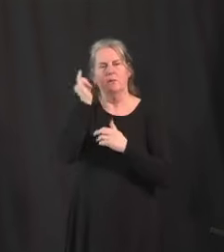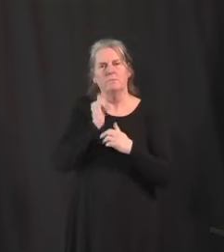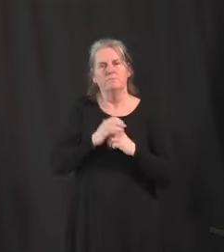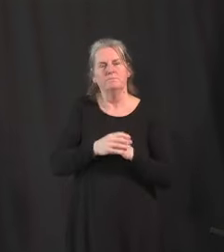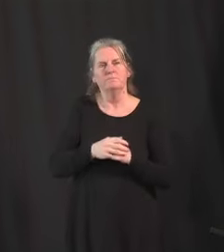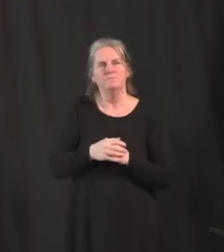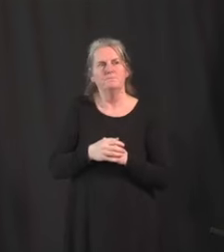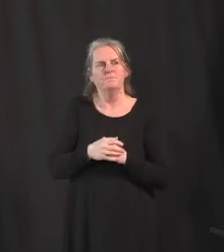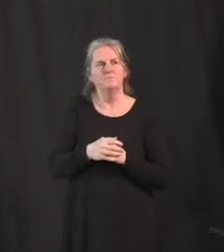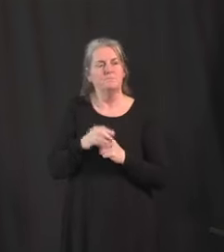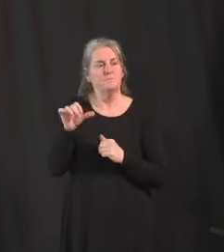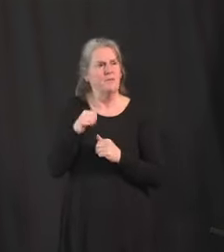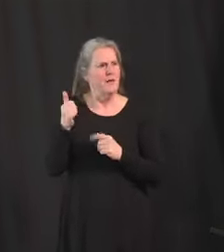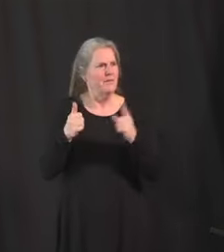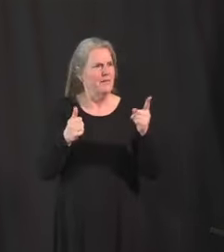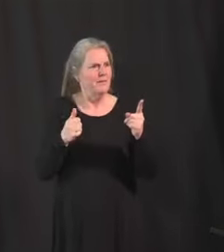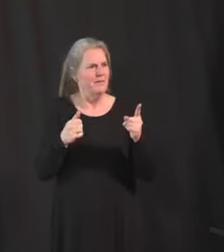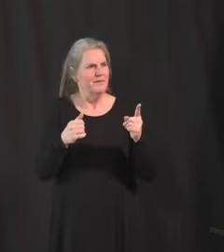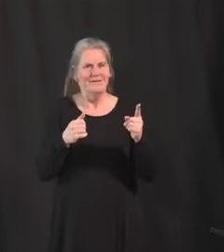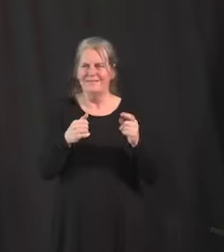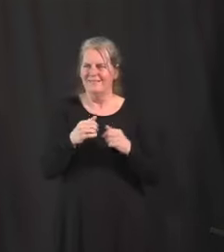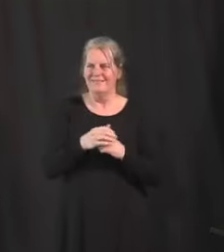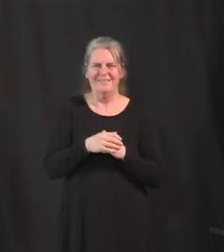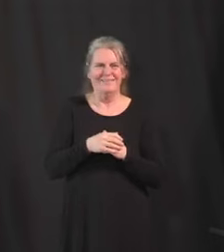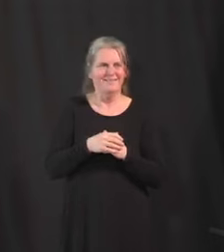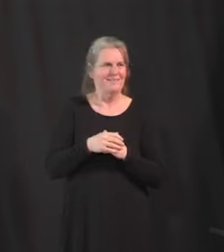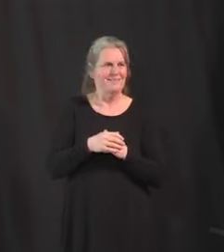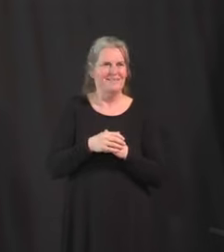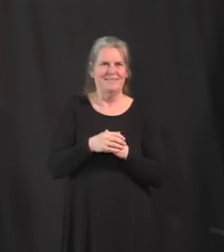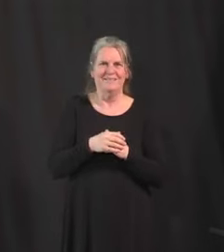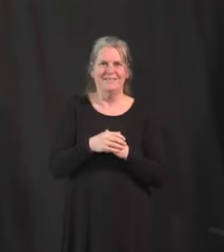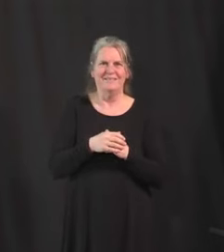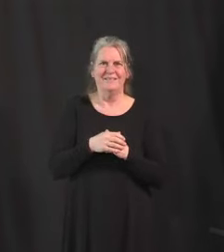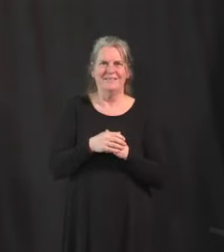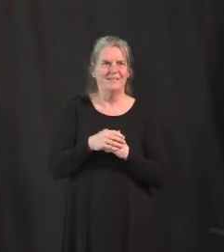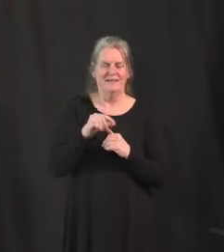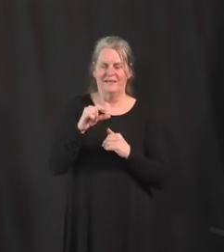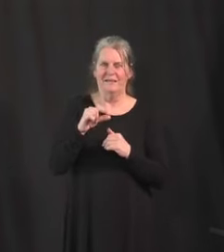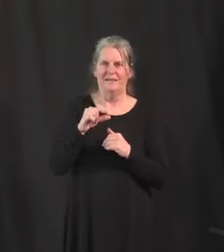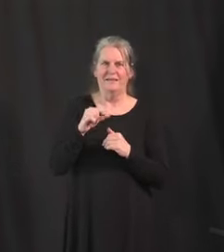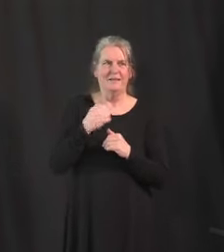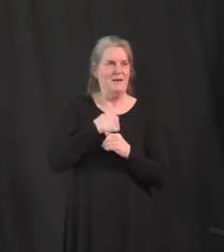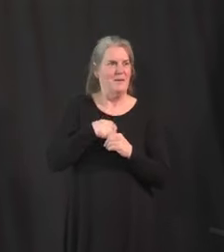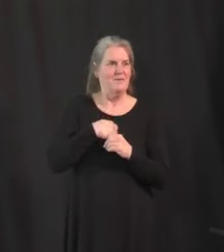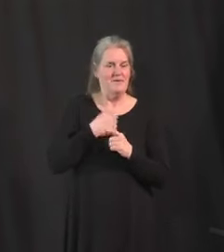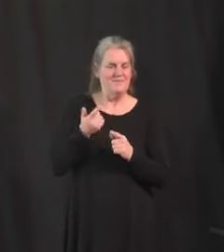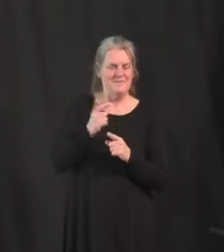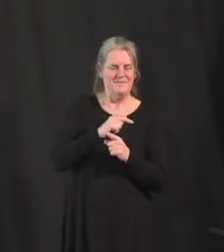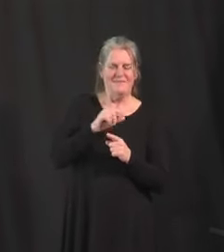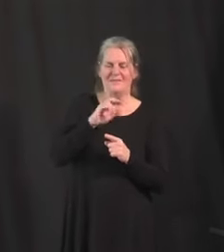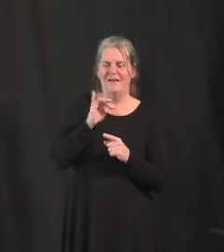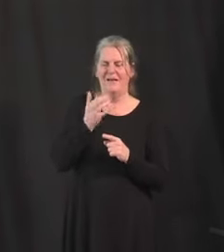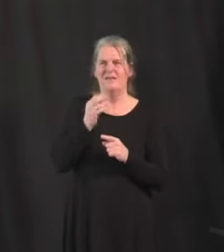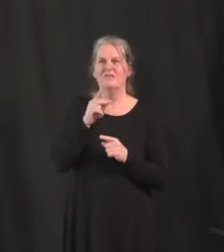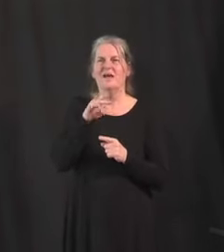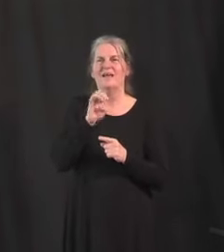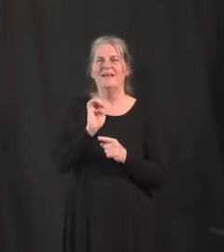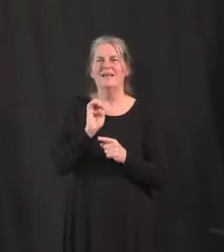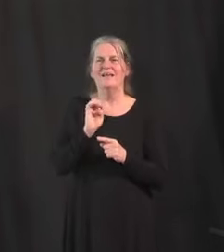JACKIE, RIGHT? OKAY, SORRY. MY QUESTION. JACKIE, THE YUKON NEWS.